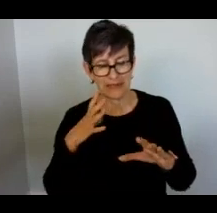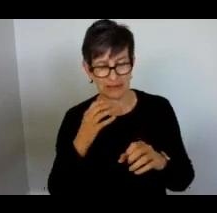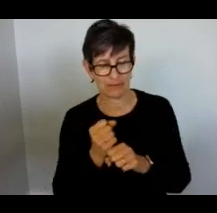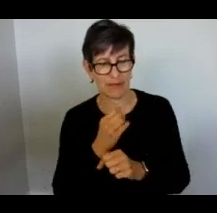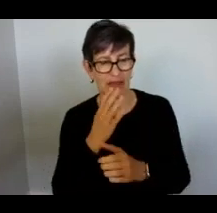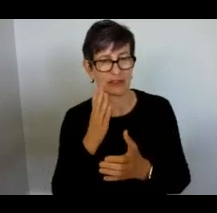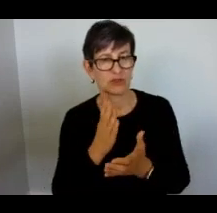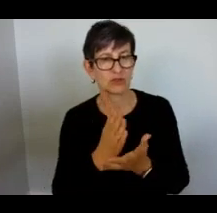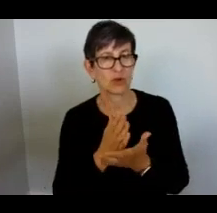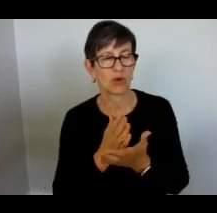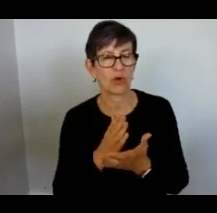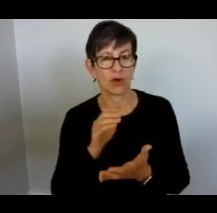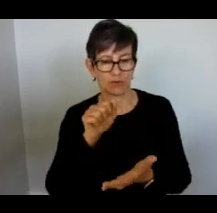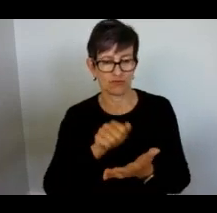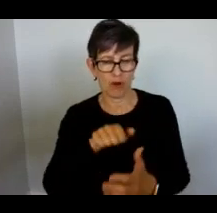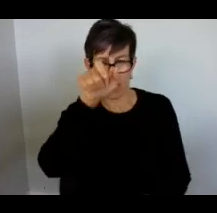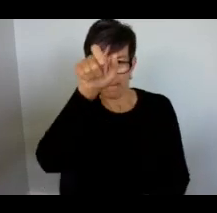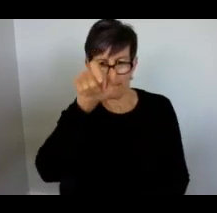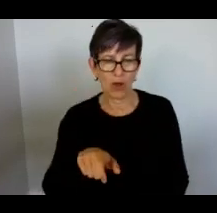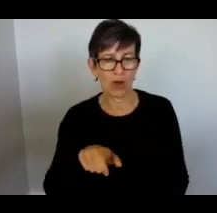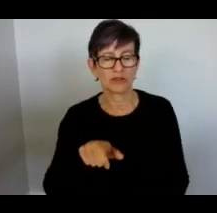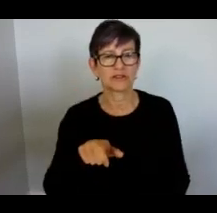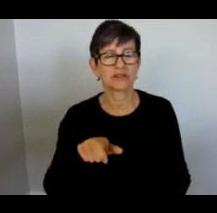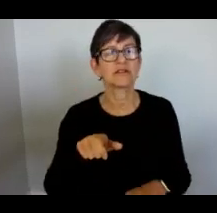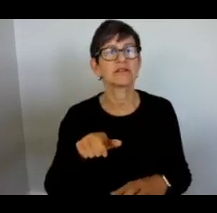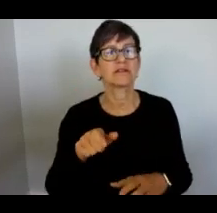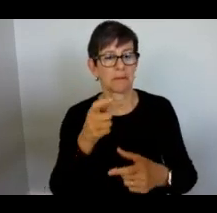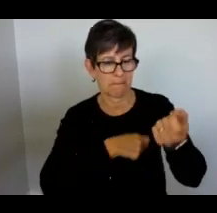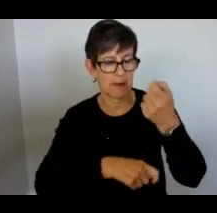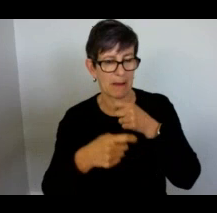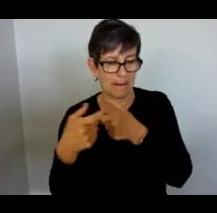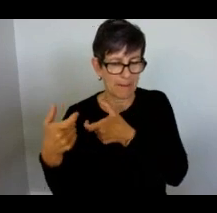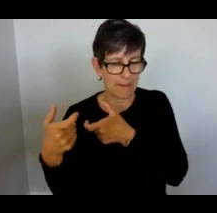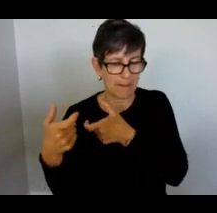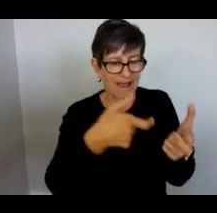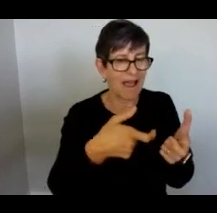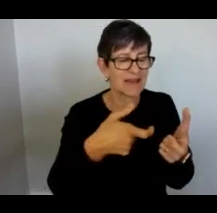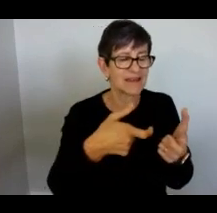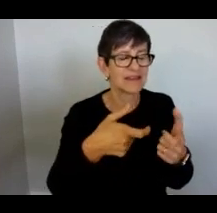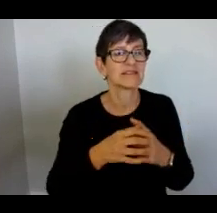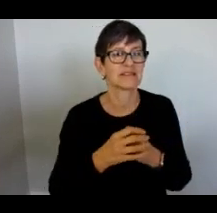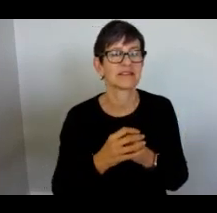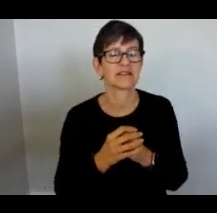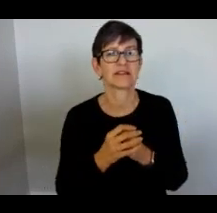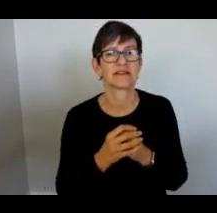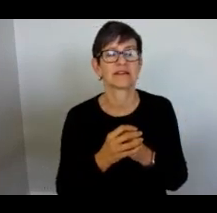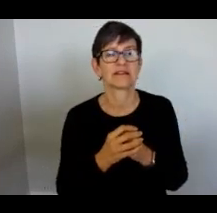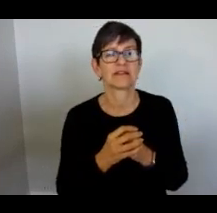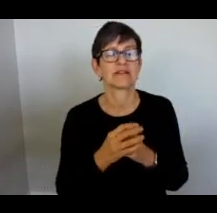and should be the guardian for that particular young person post 18 but you might find obviously